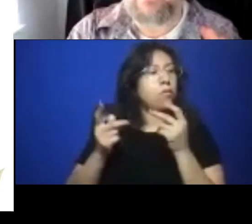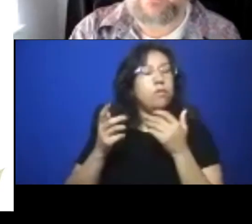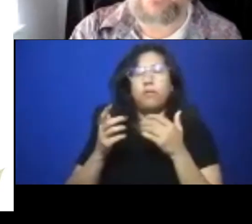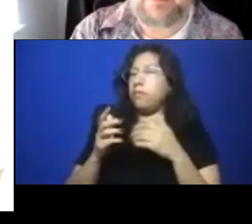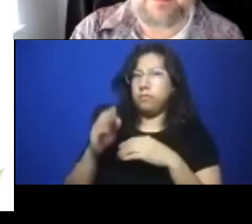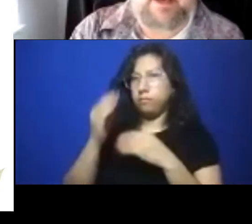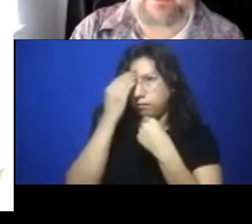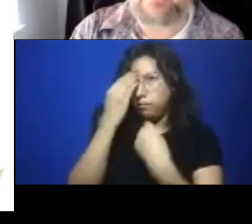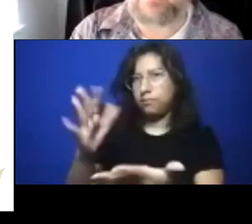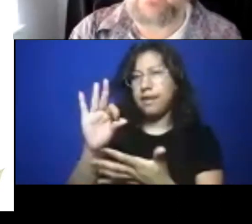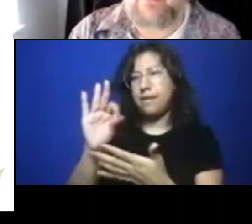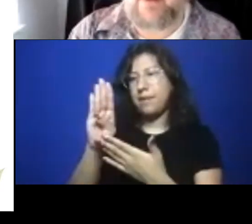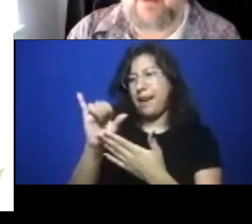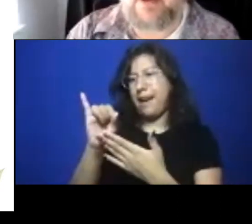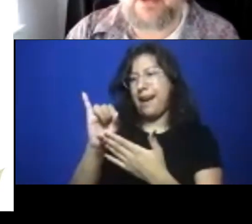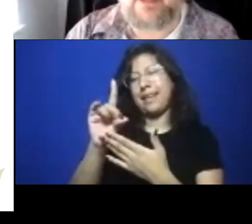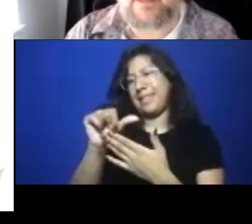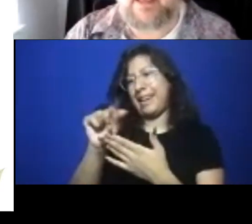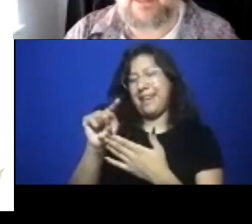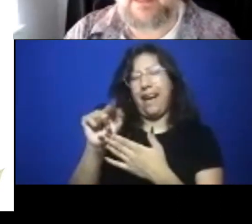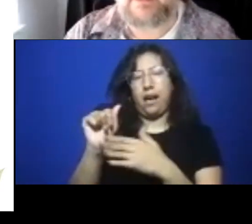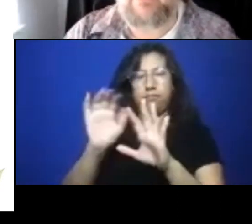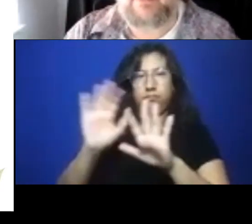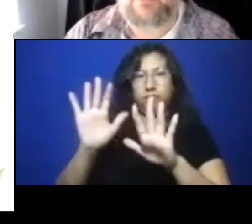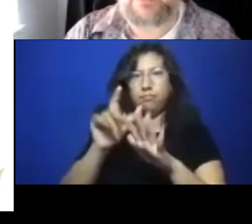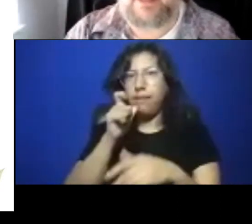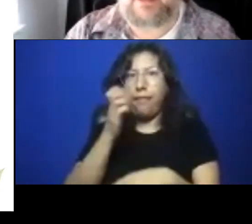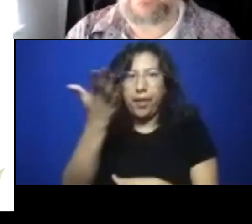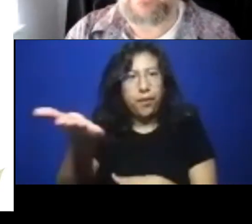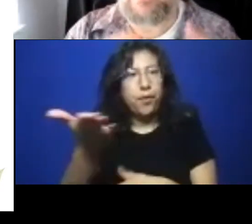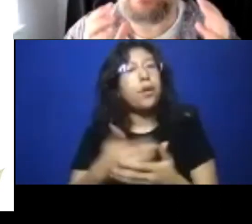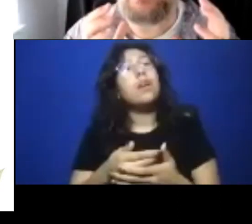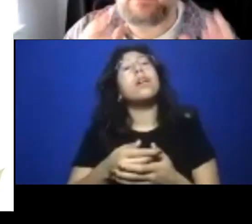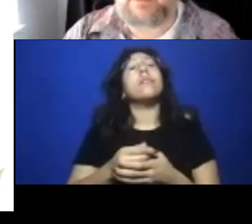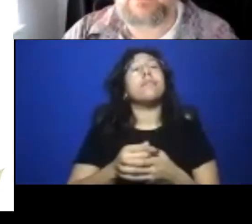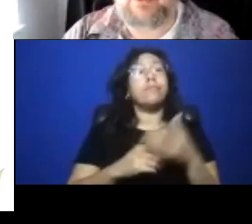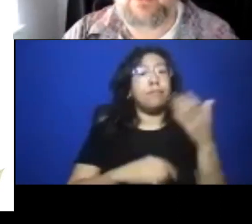So on this slide it says 587% is the increase